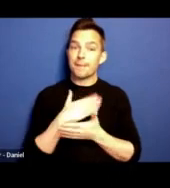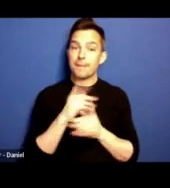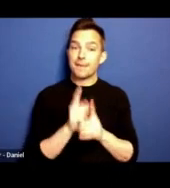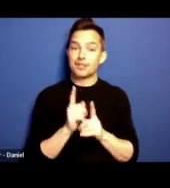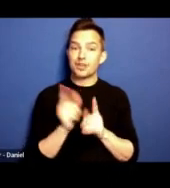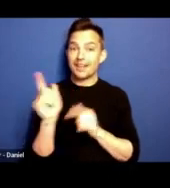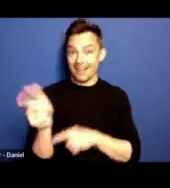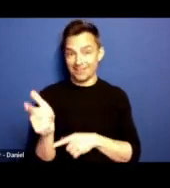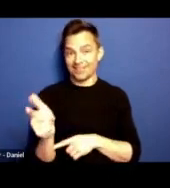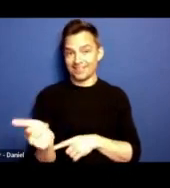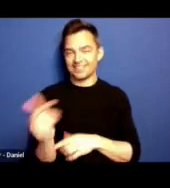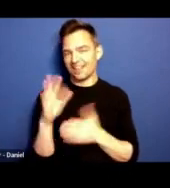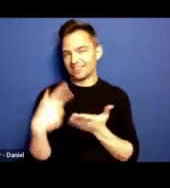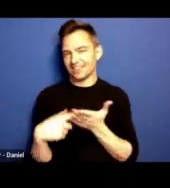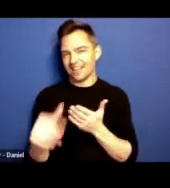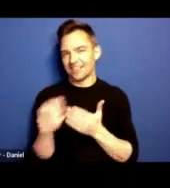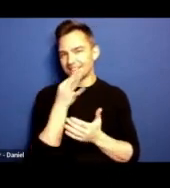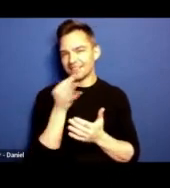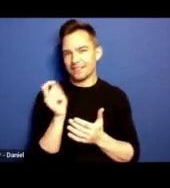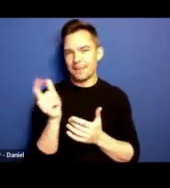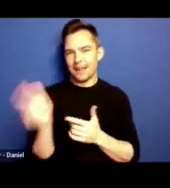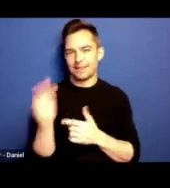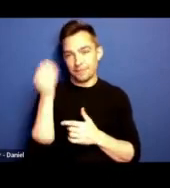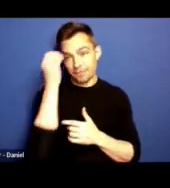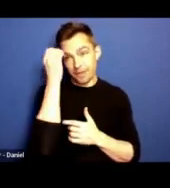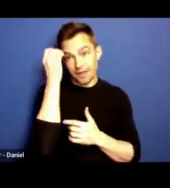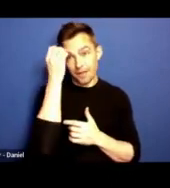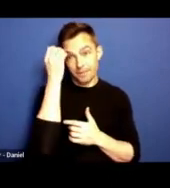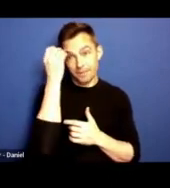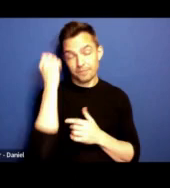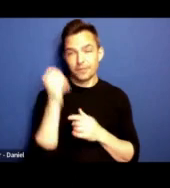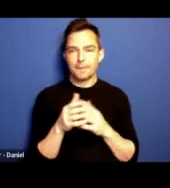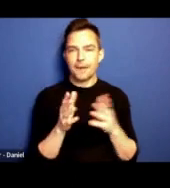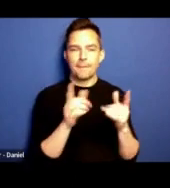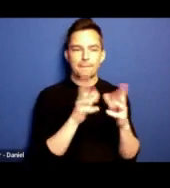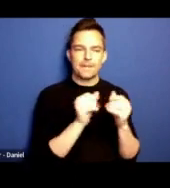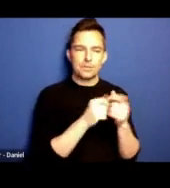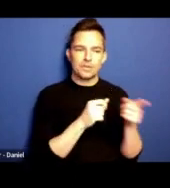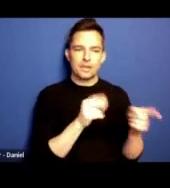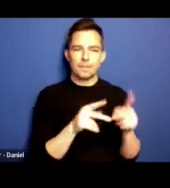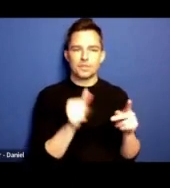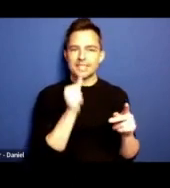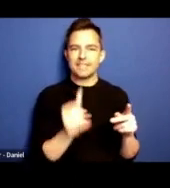that in a little bit. I'm having a meeting with this person and kind of informally, that